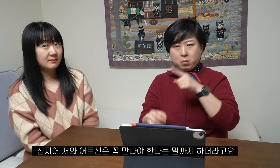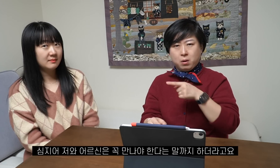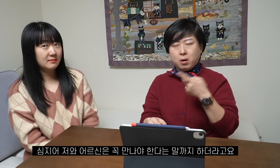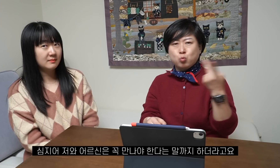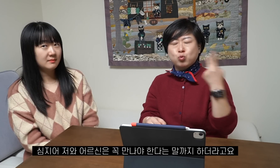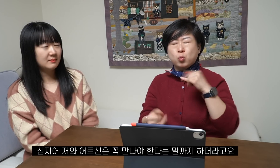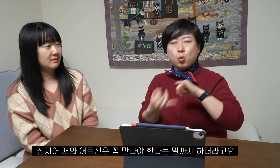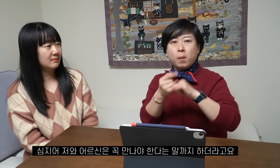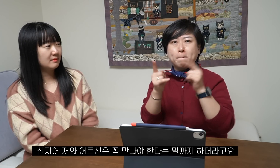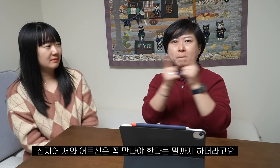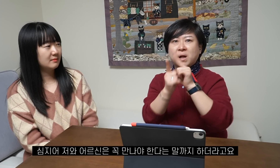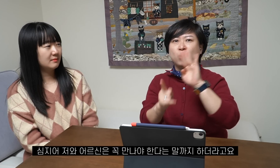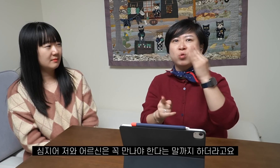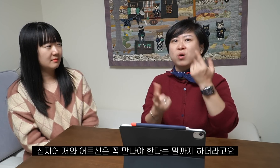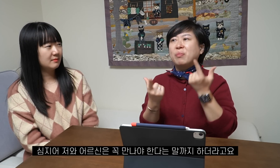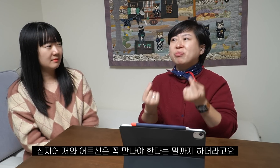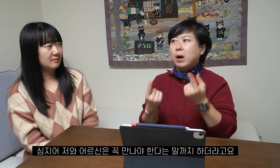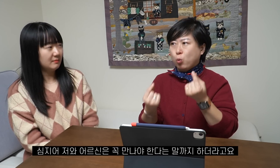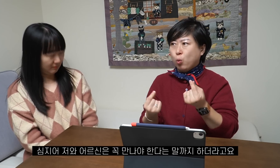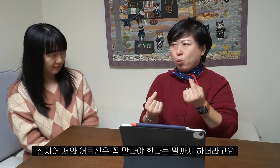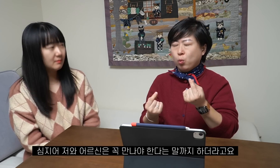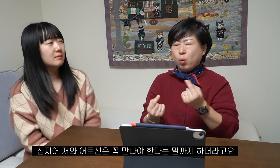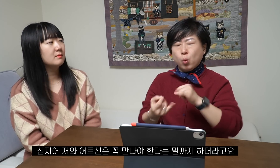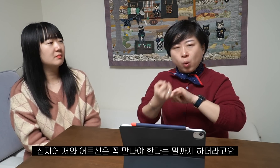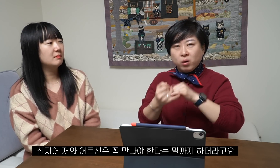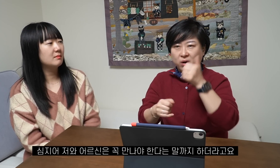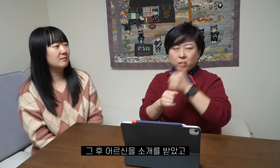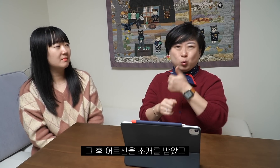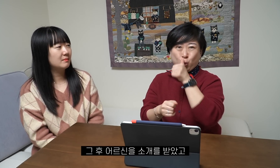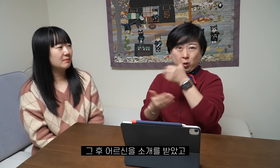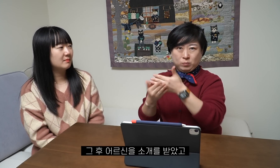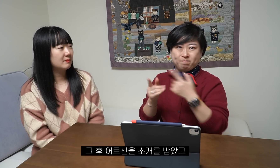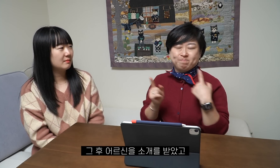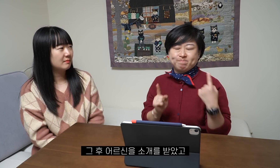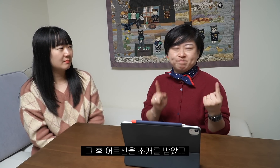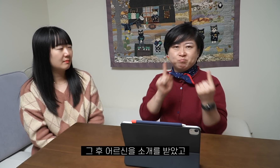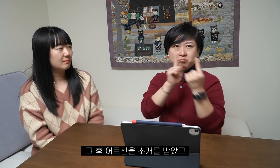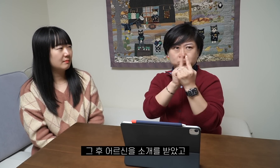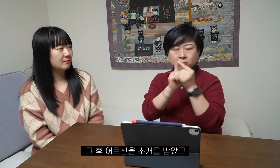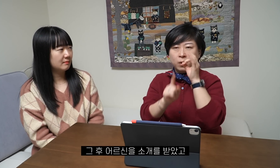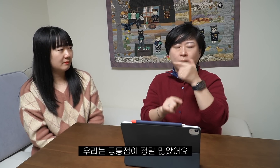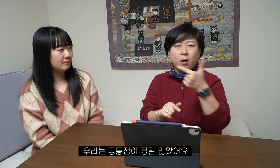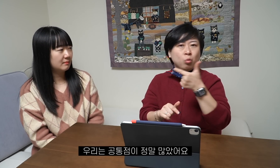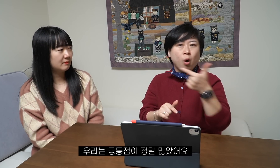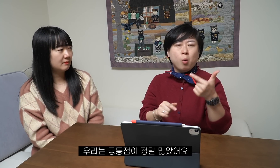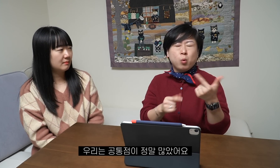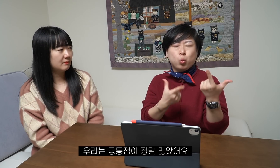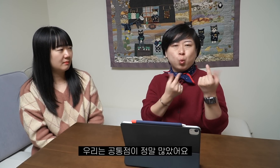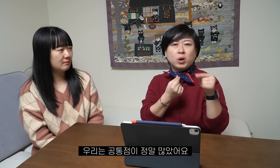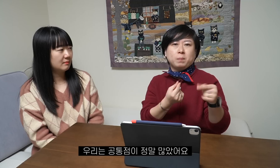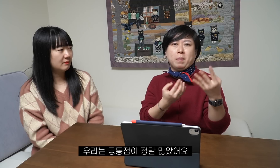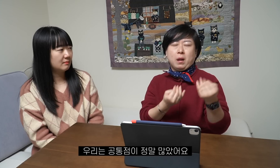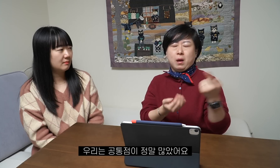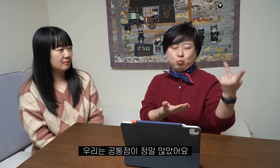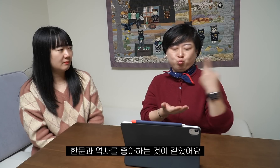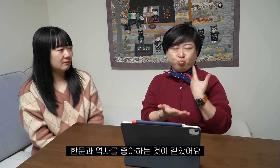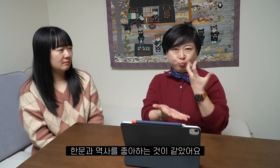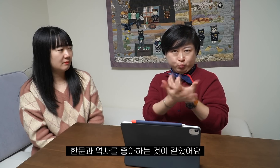and they even said that me and the elderly should definitely meet. After that, we were introduced to the elderly, and we had a lot in common.